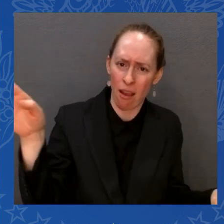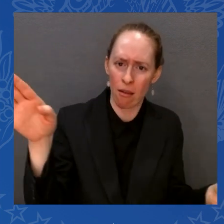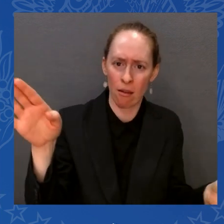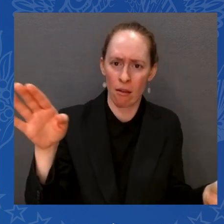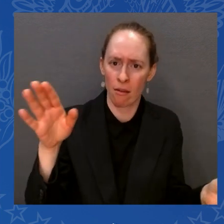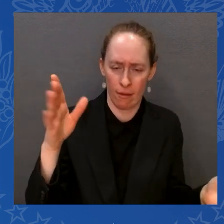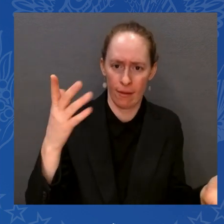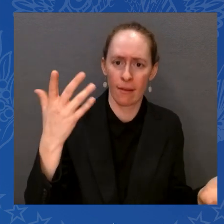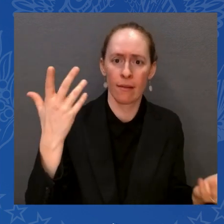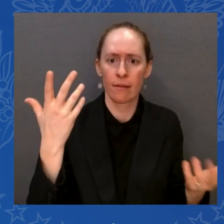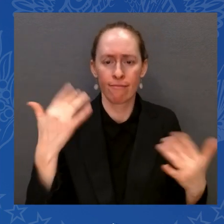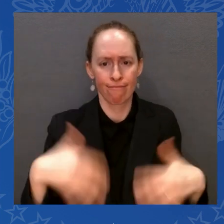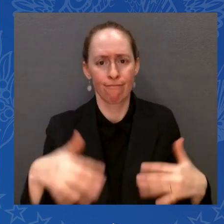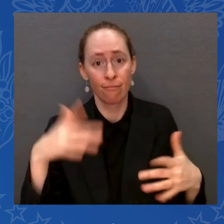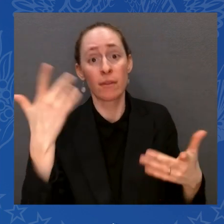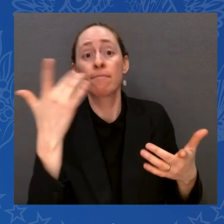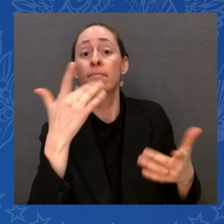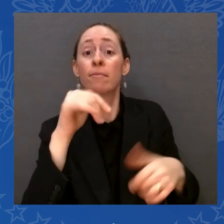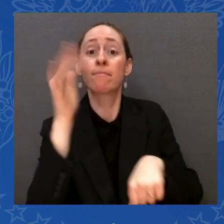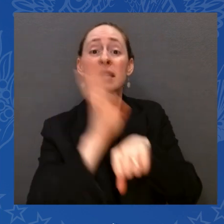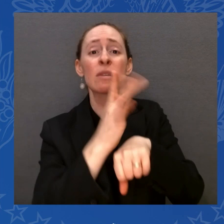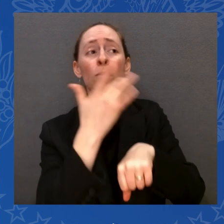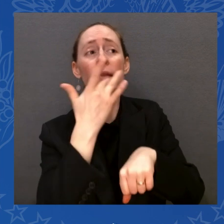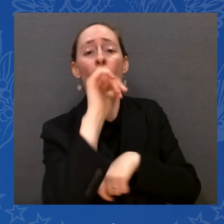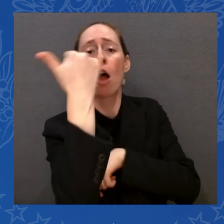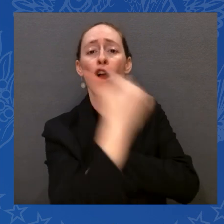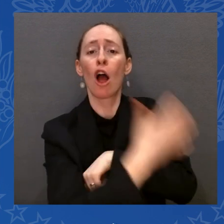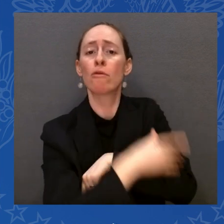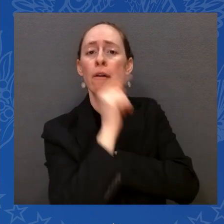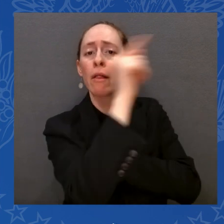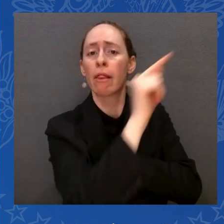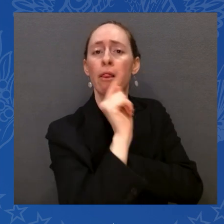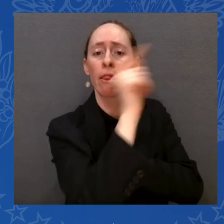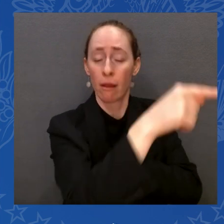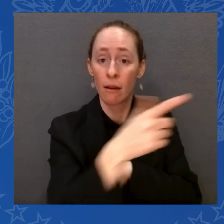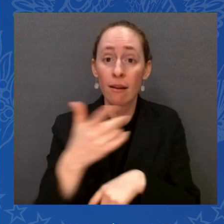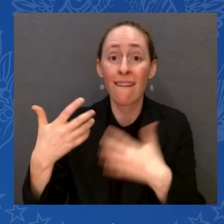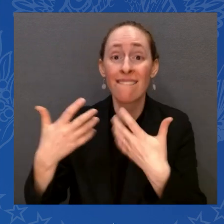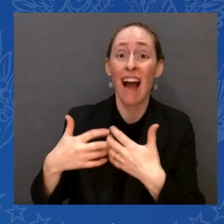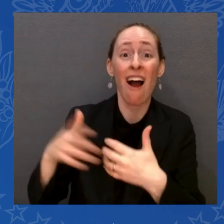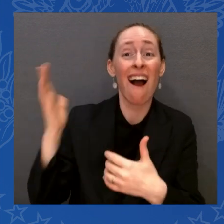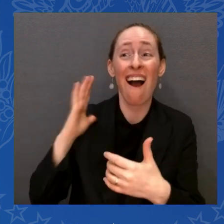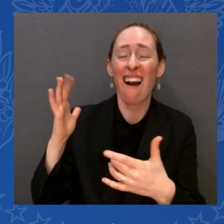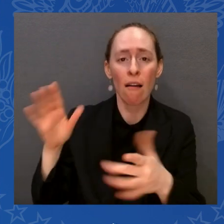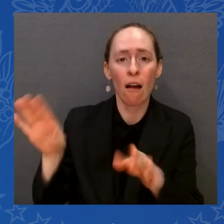When jobs moved overseas, factories at home closed down. You saw it in Janesville, where Sarah,